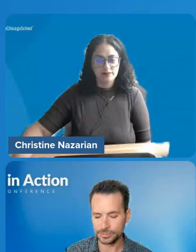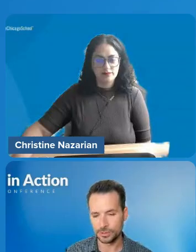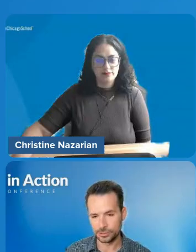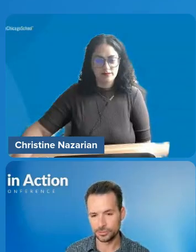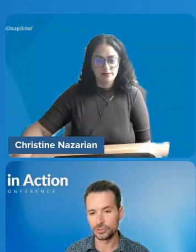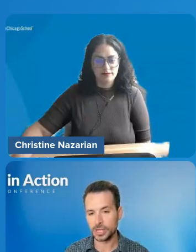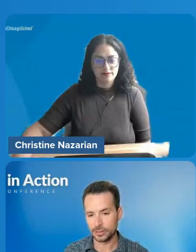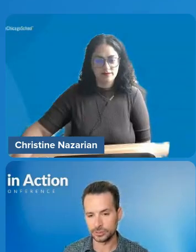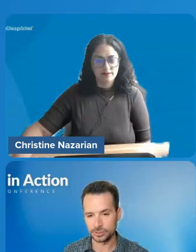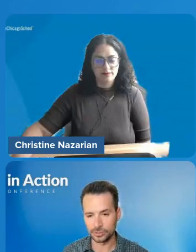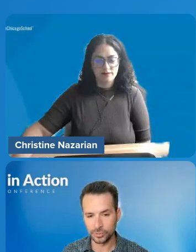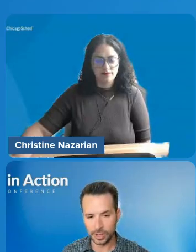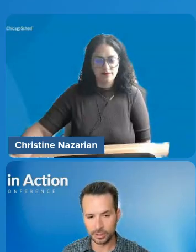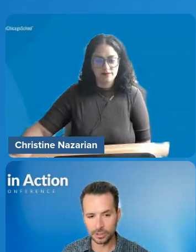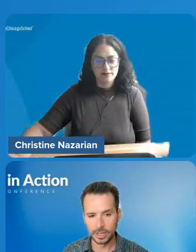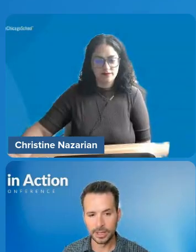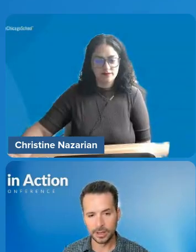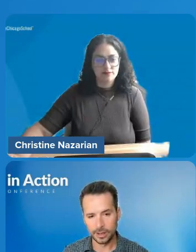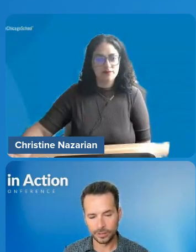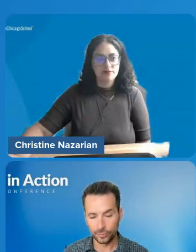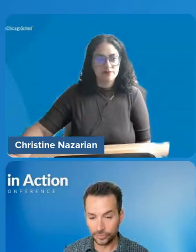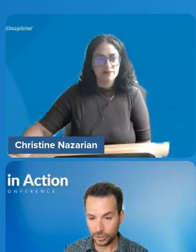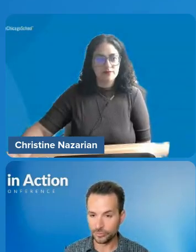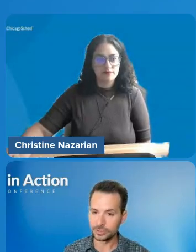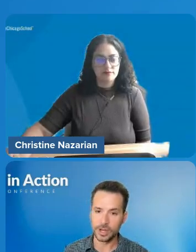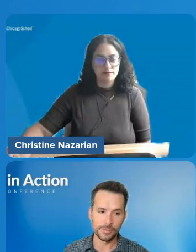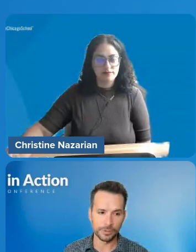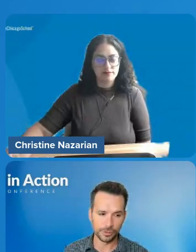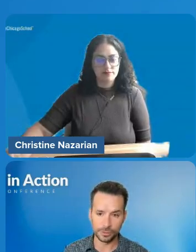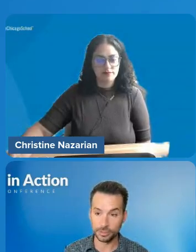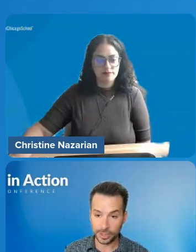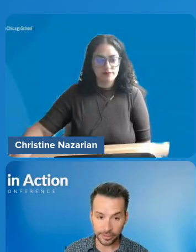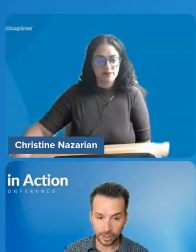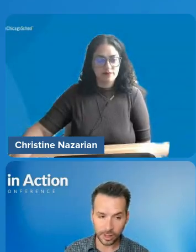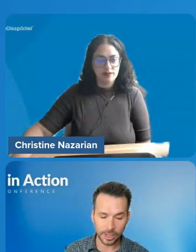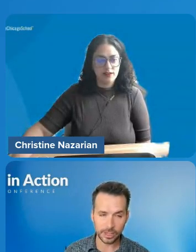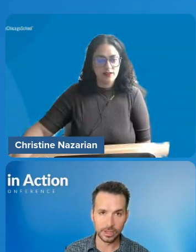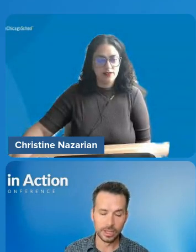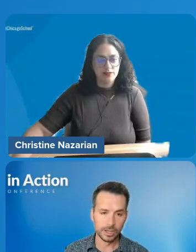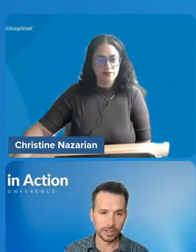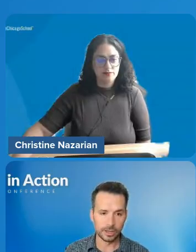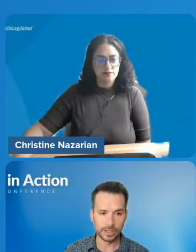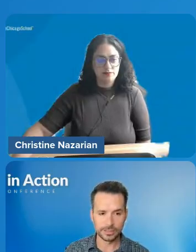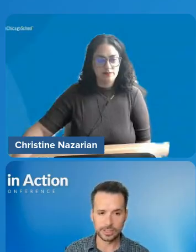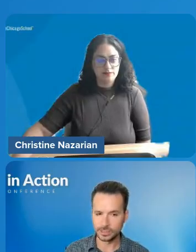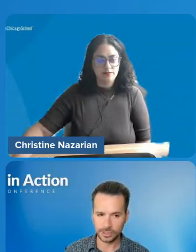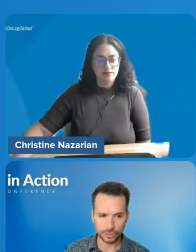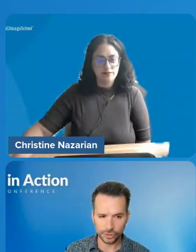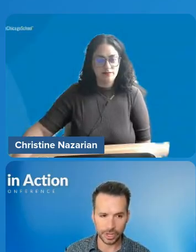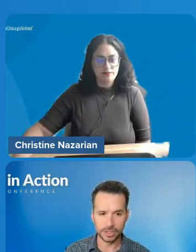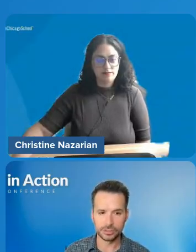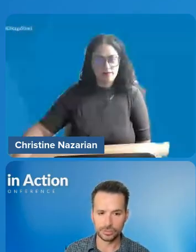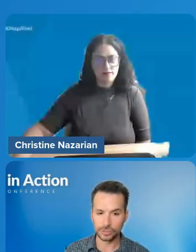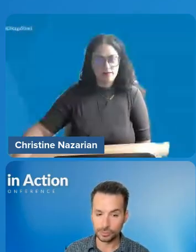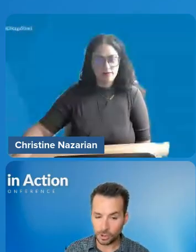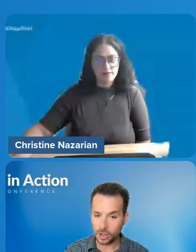but there's some real challenges as well. As we've seen over time, the person playing the client isn't necessarily trained to respond the